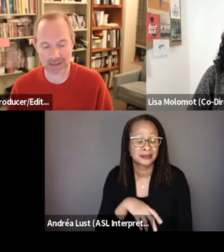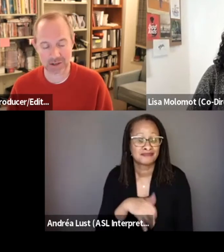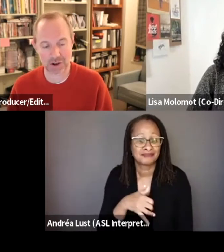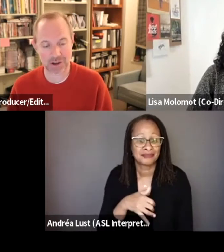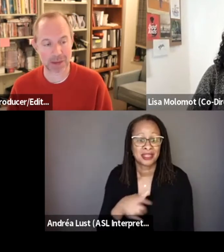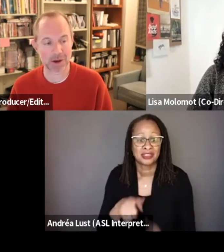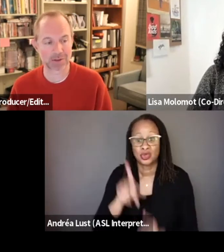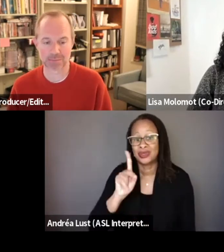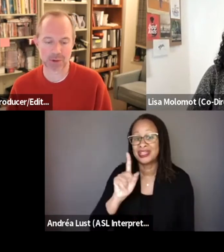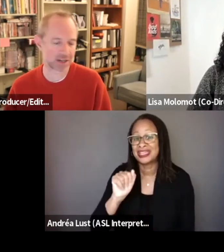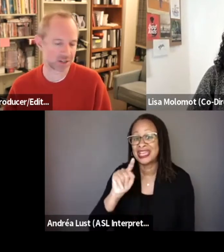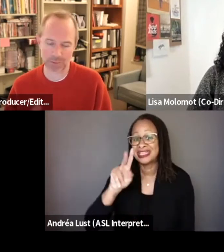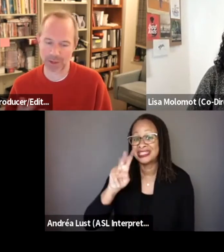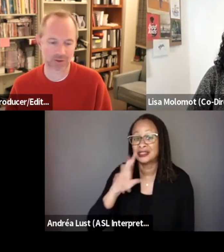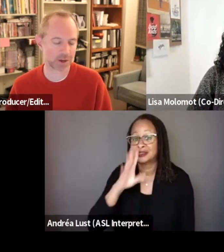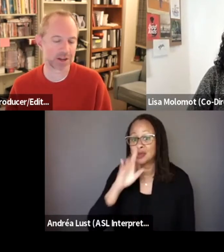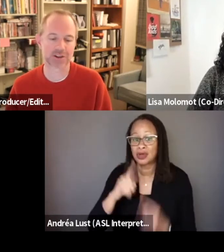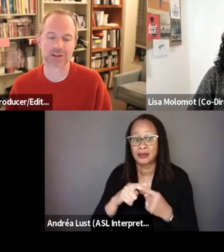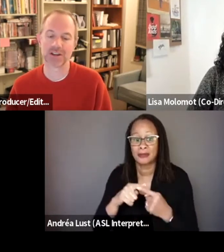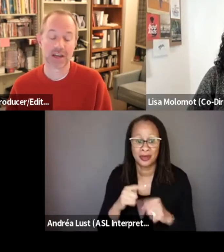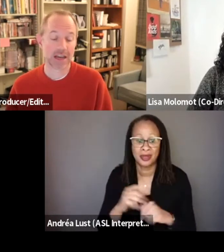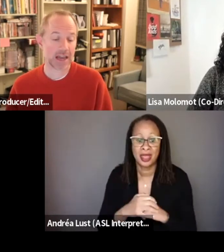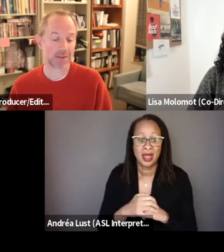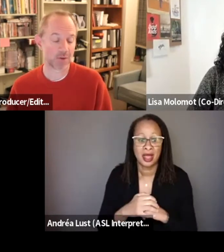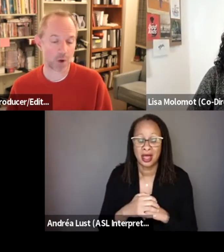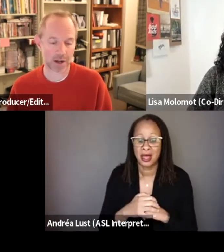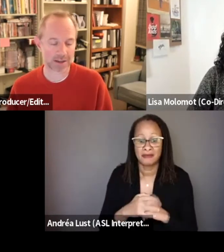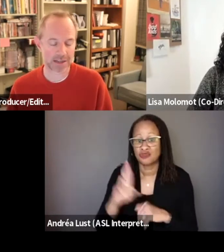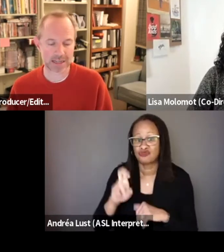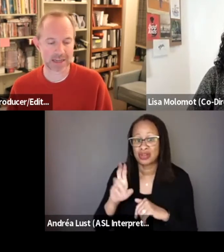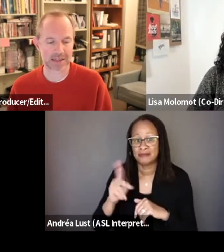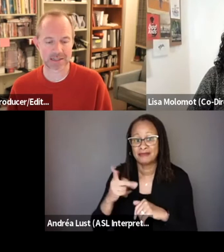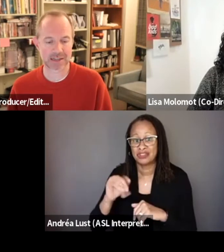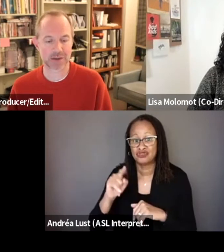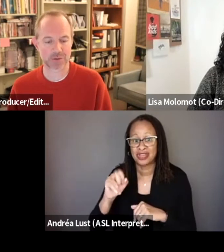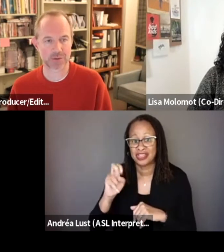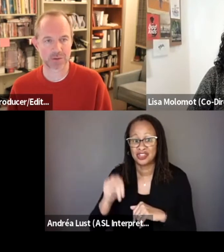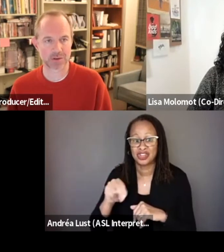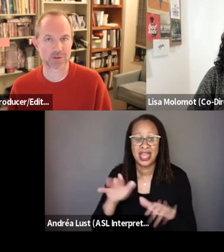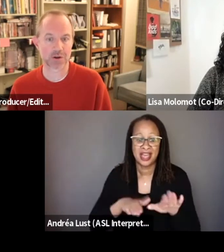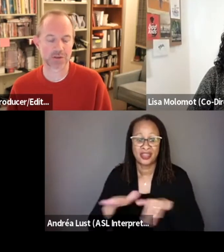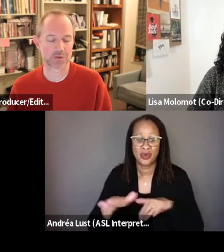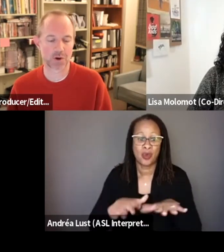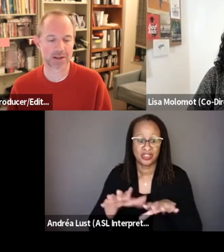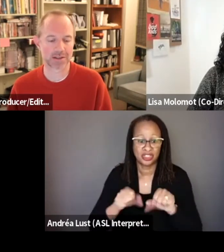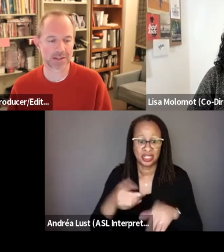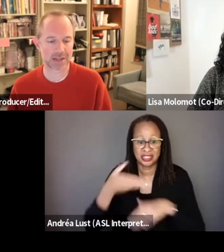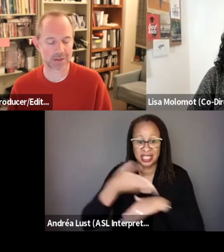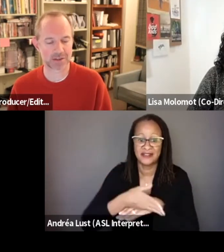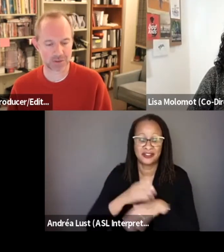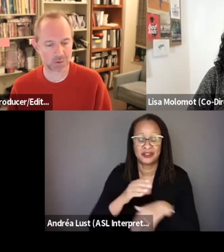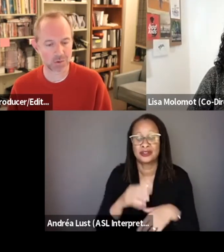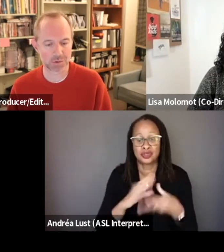talk about this botched repatriation and the walk that he takes after the story of Juan's death is told,